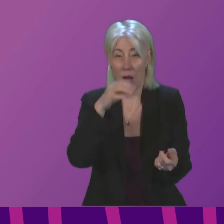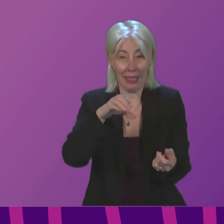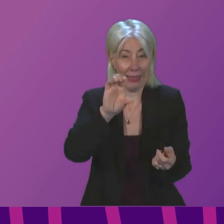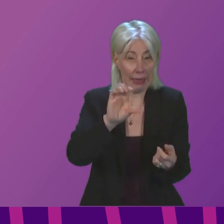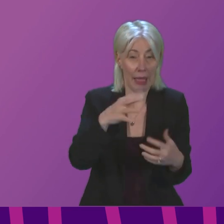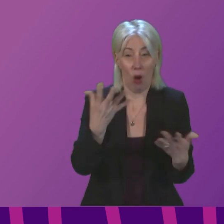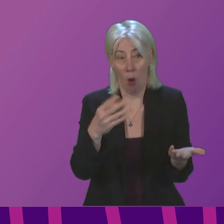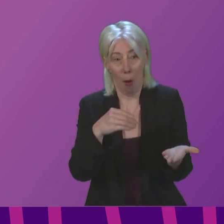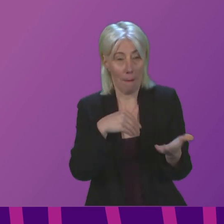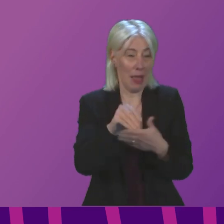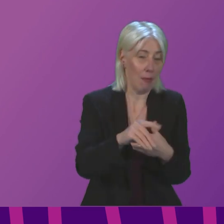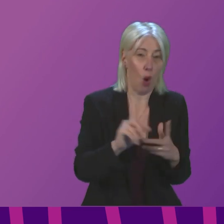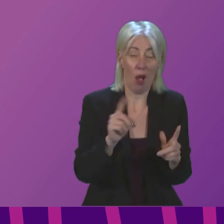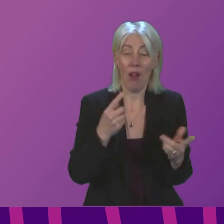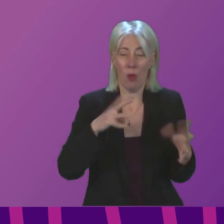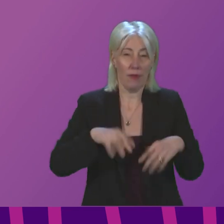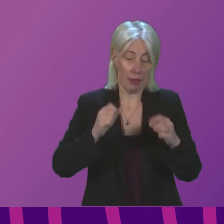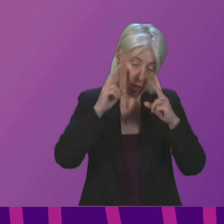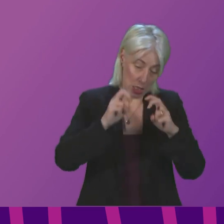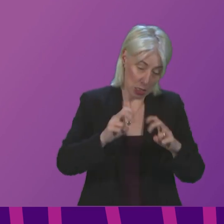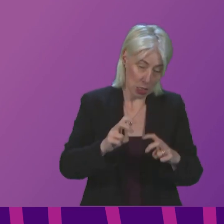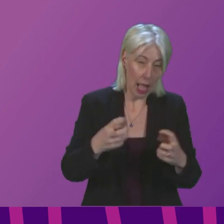or payment. Progress has already been made towards that objective.